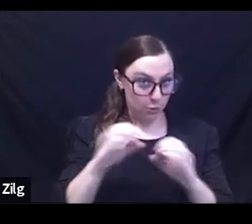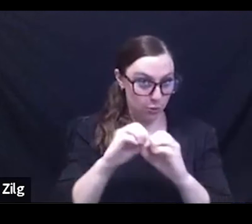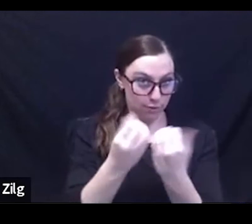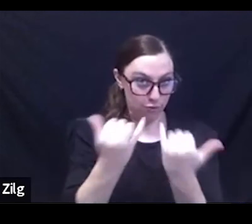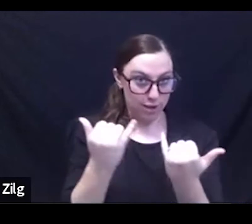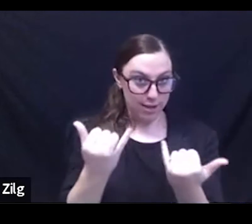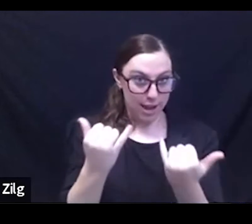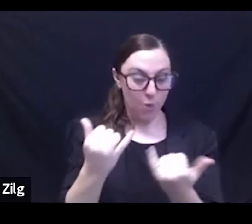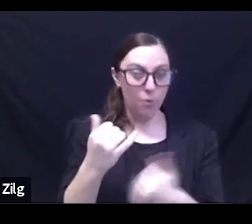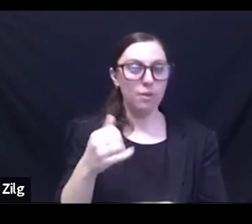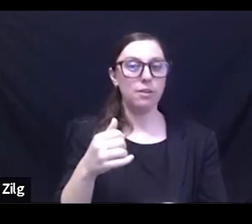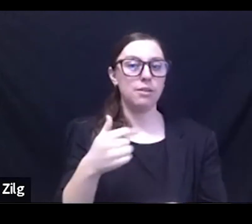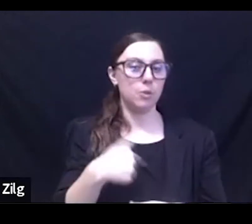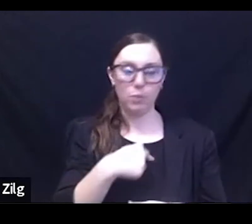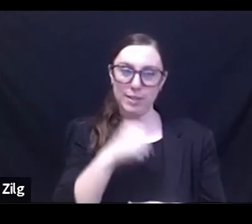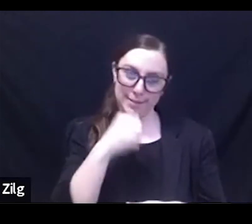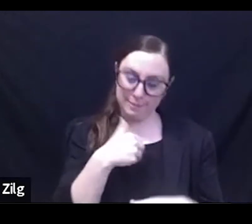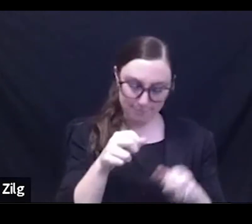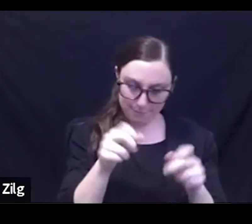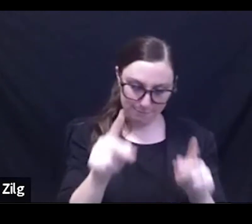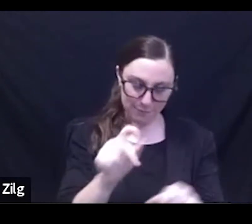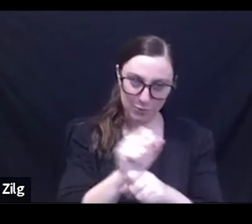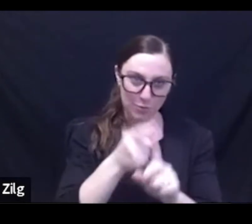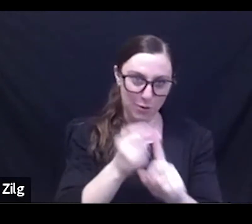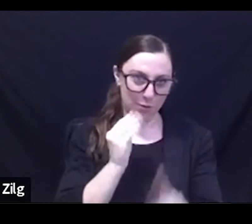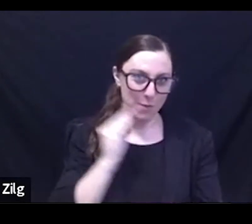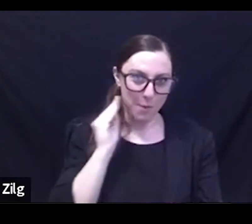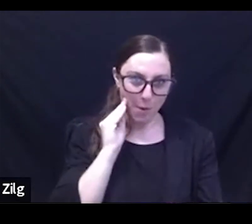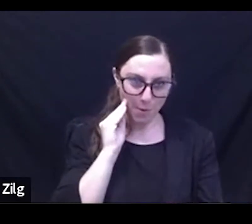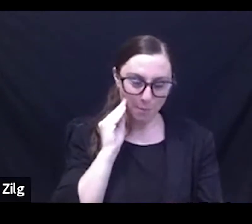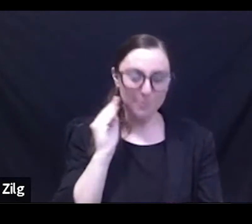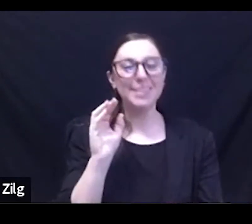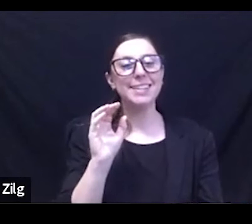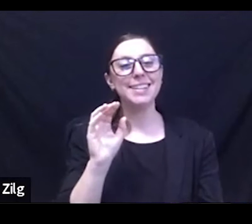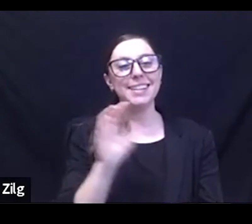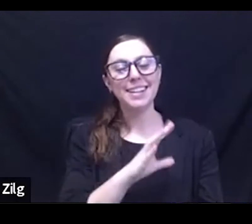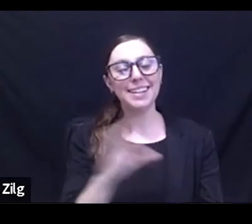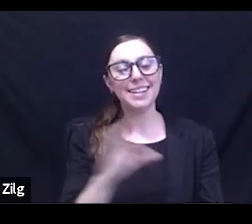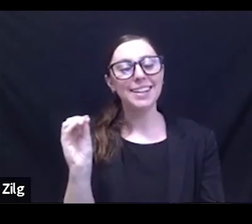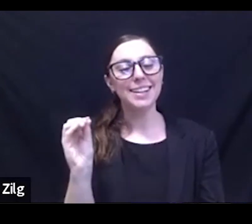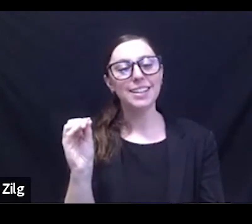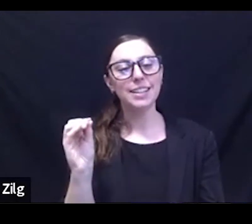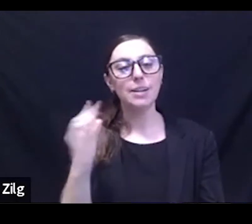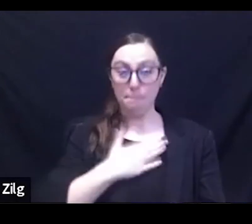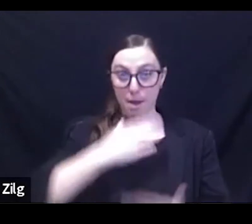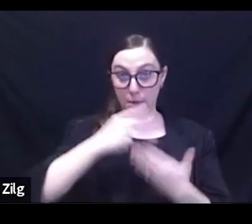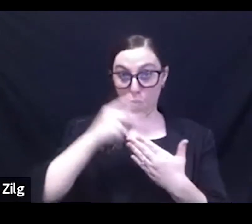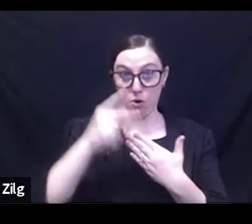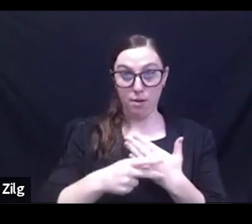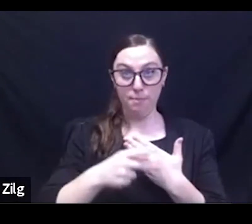and I'm in the office right now. We did not get the opportunity to work from home. And my program, one of the programs -- we have many,